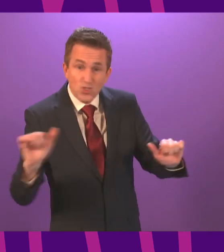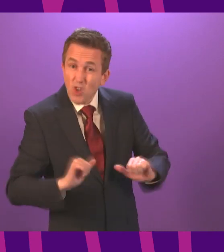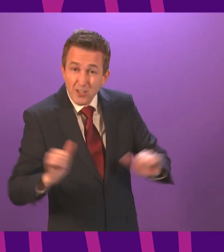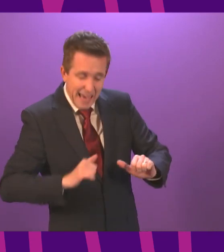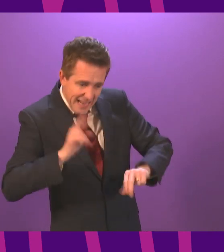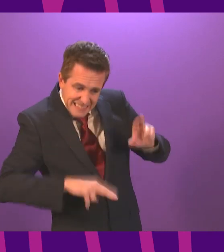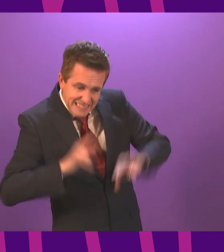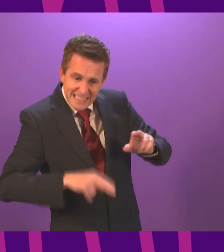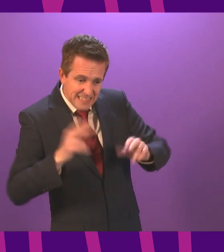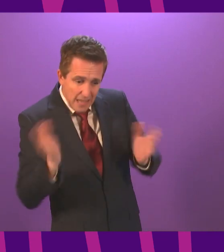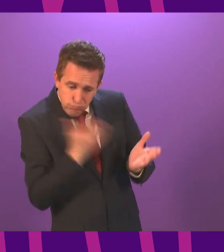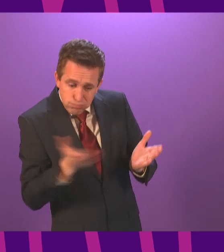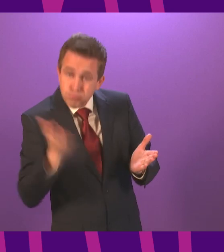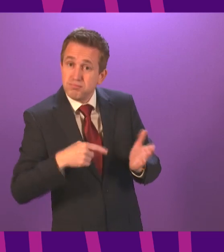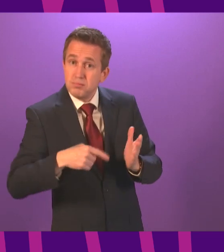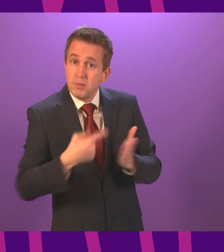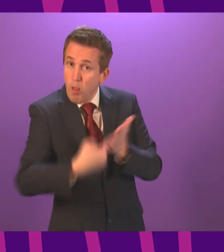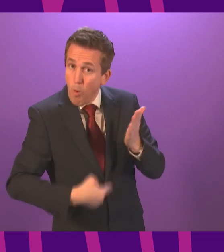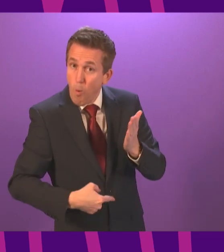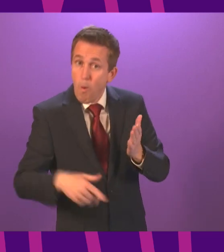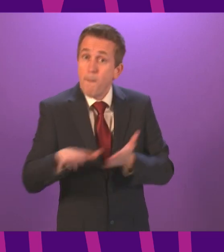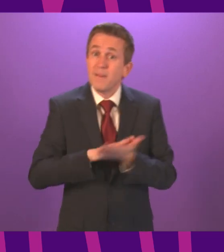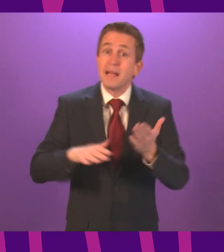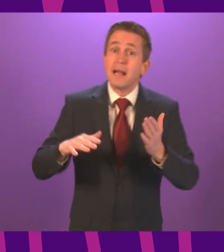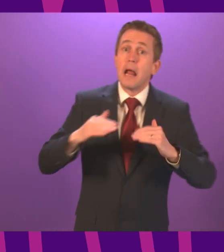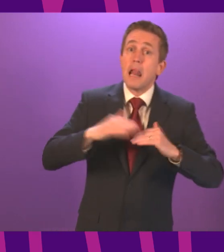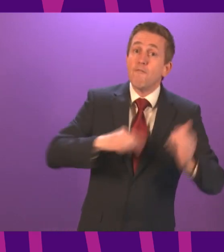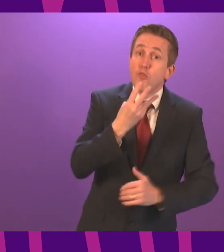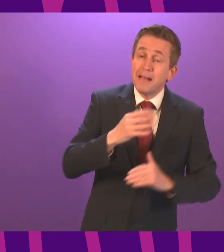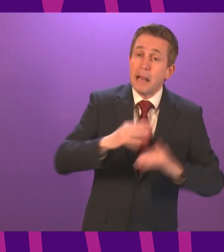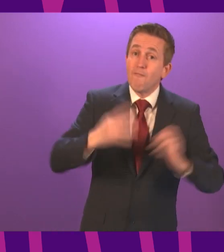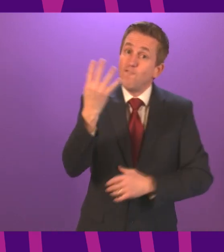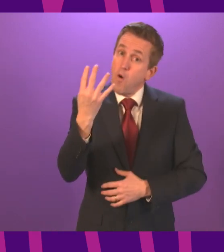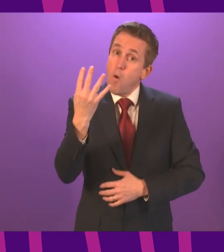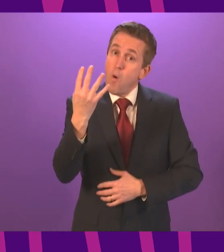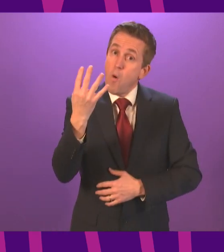mean that people in levels 3 and 4 will be acting criminally if they travel outside their